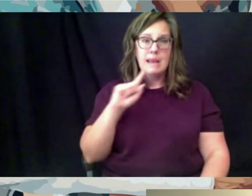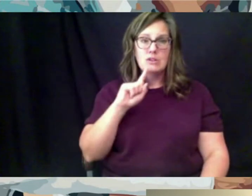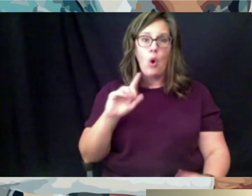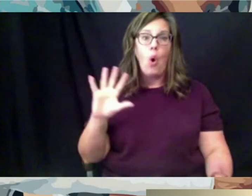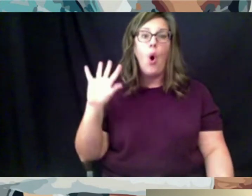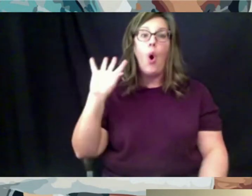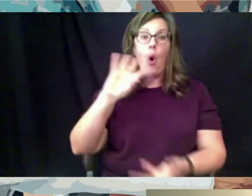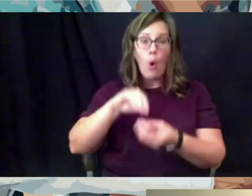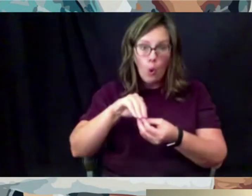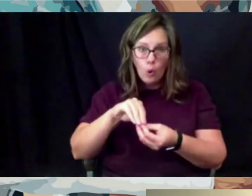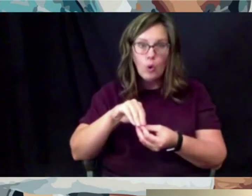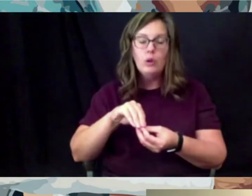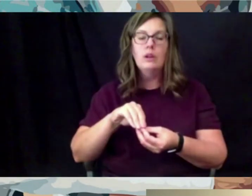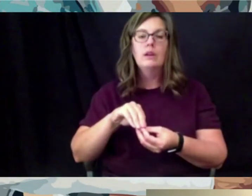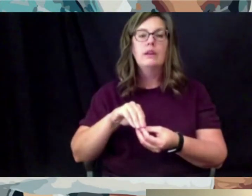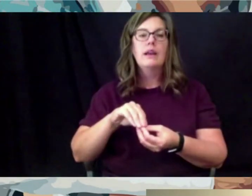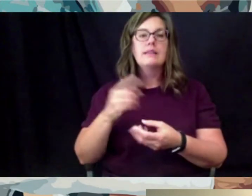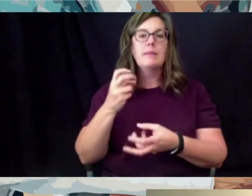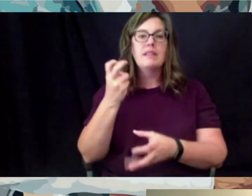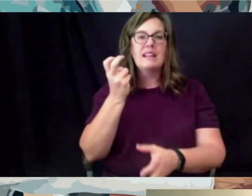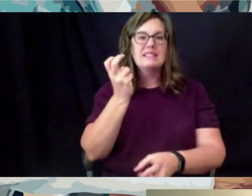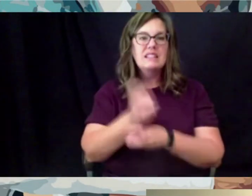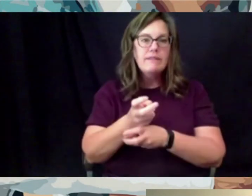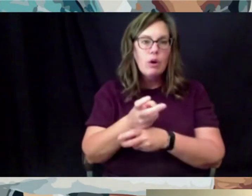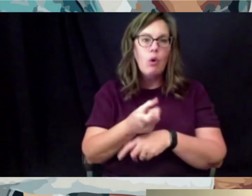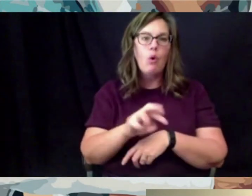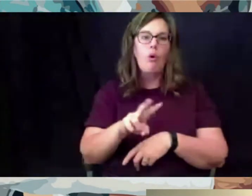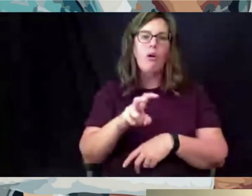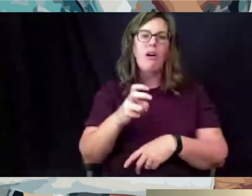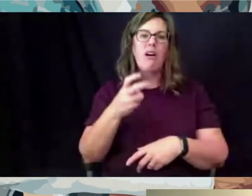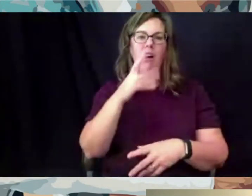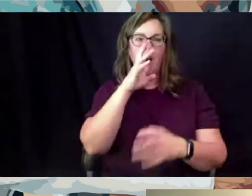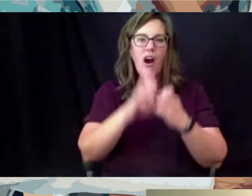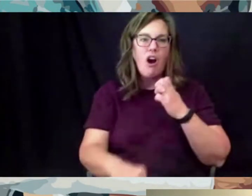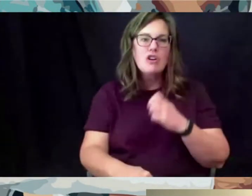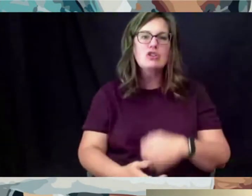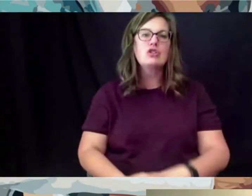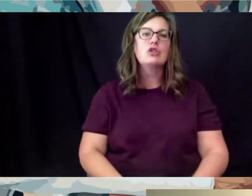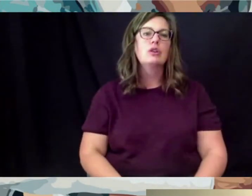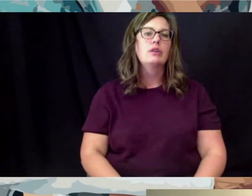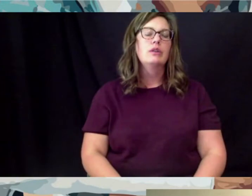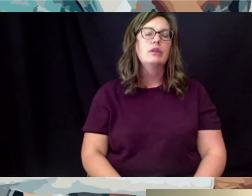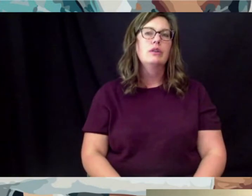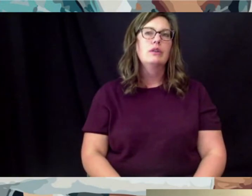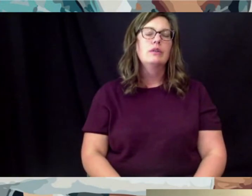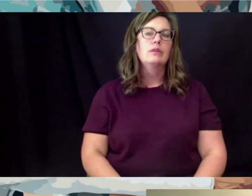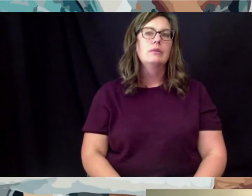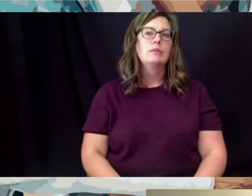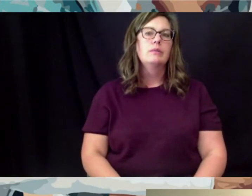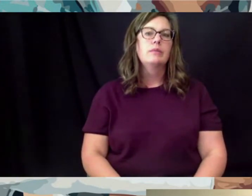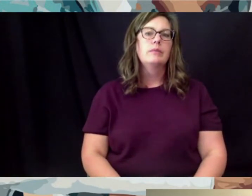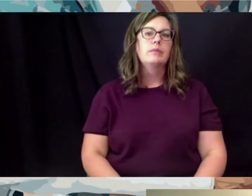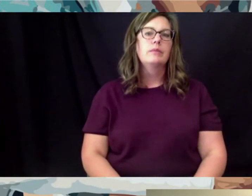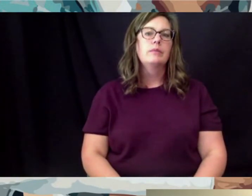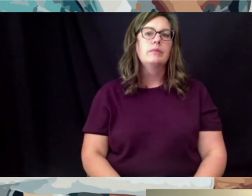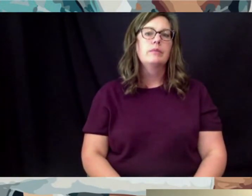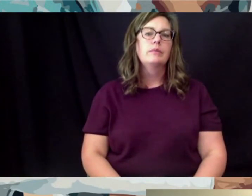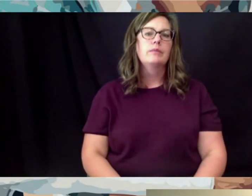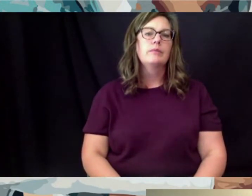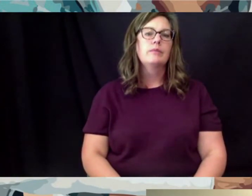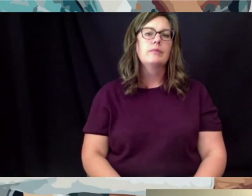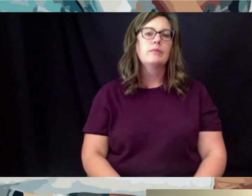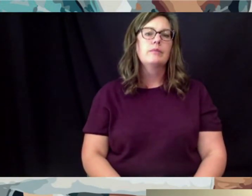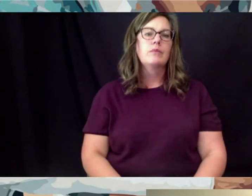is something that's difficult or harsh or you know kind of it doesn't have anything sweet to it